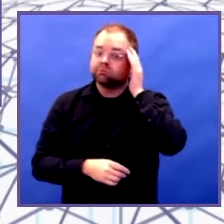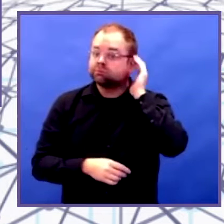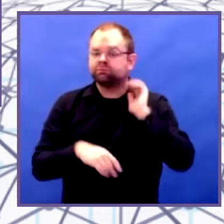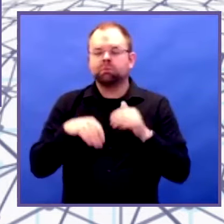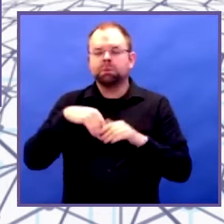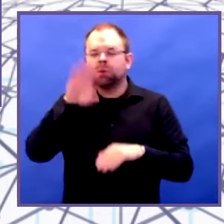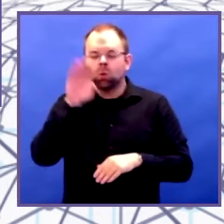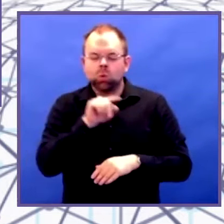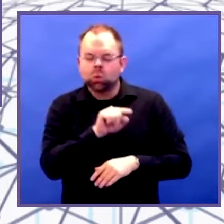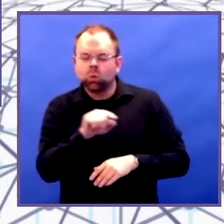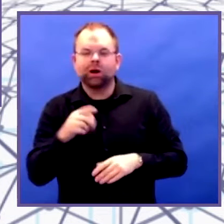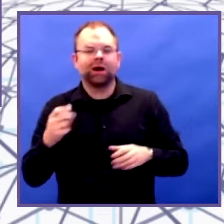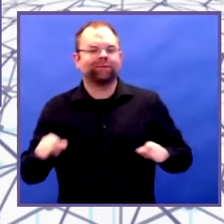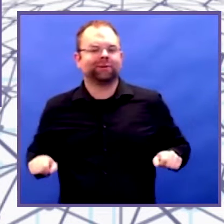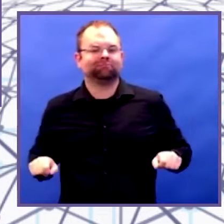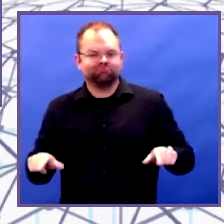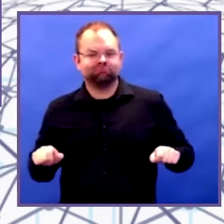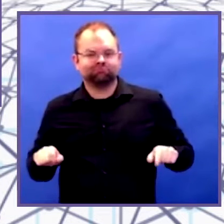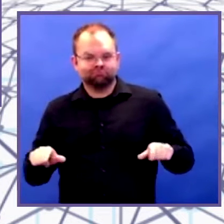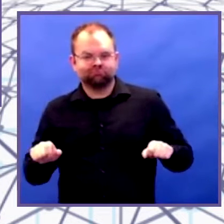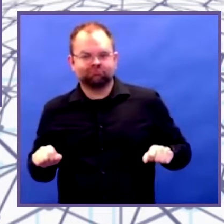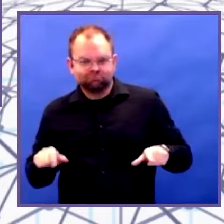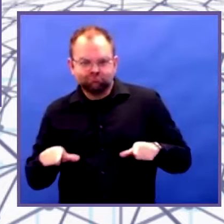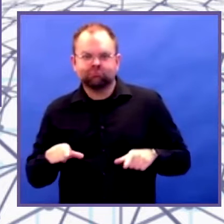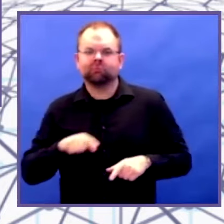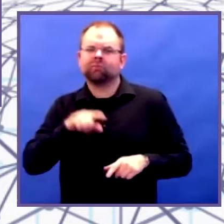possible elective that would help me to prepare for that role.